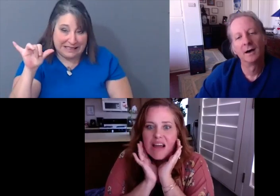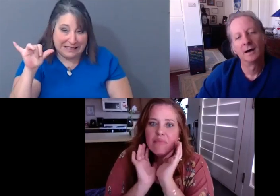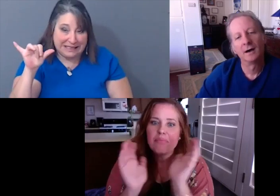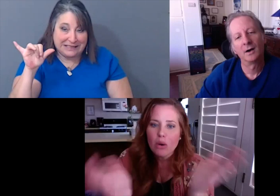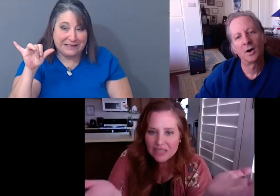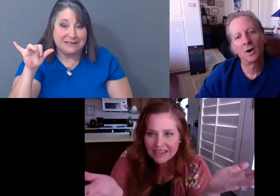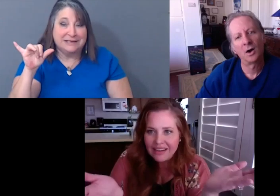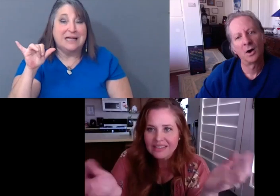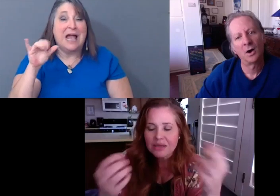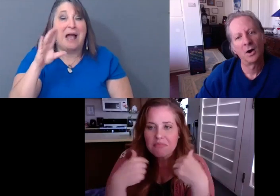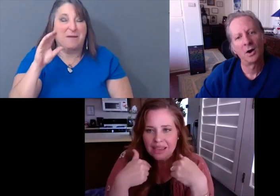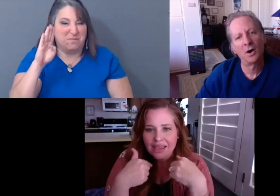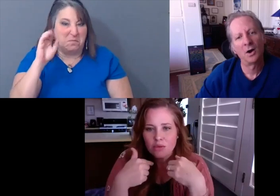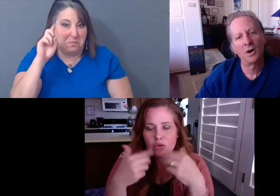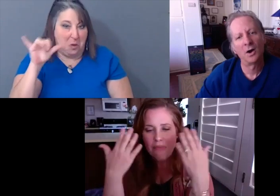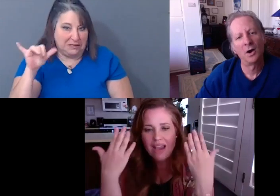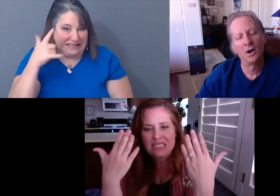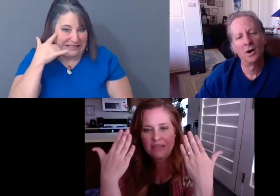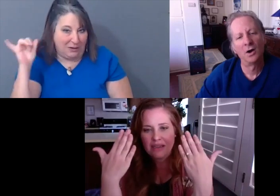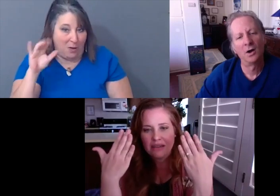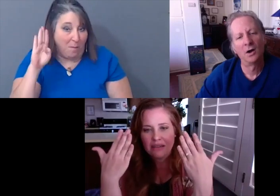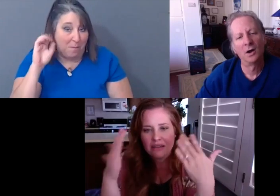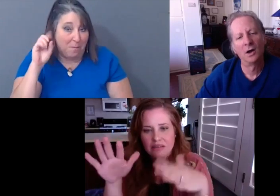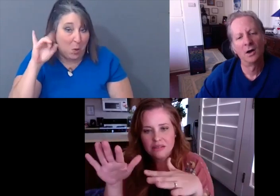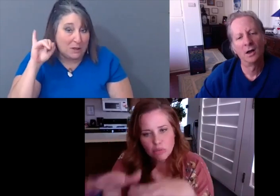And Bodhi to me reminds me to breathe.